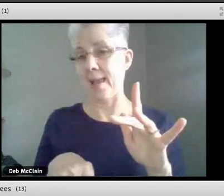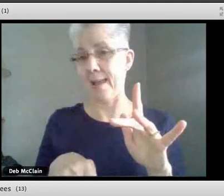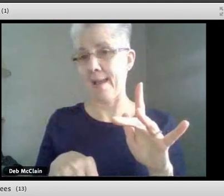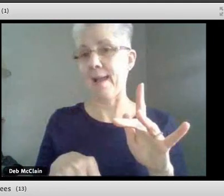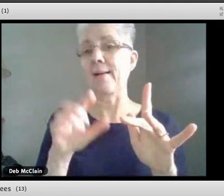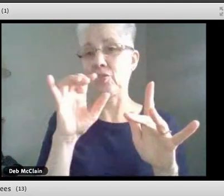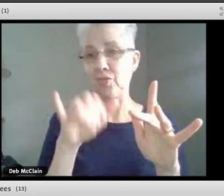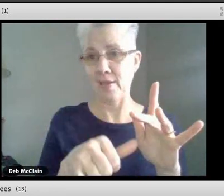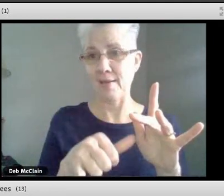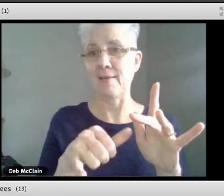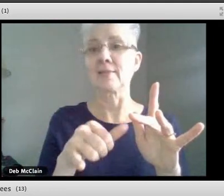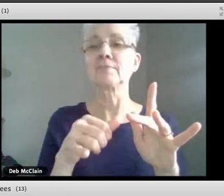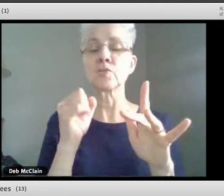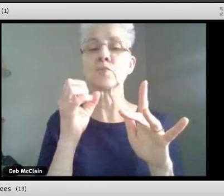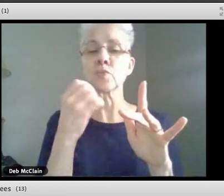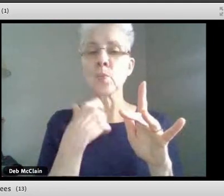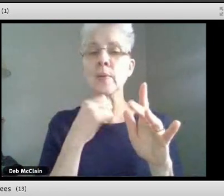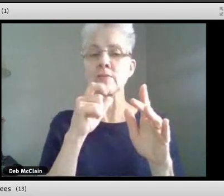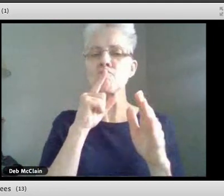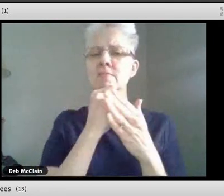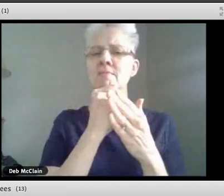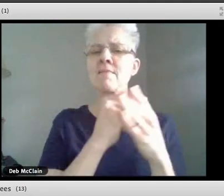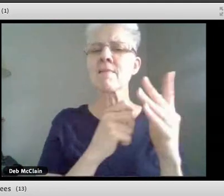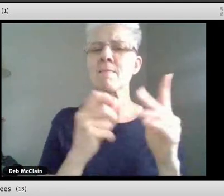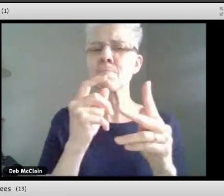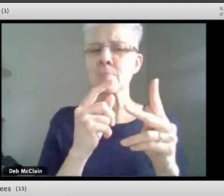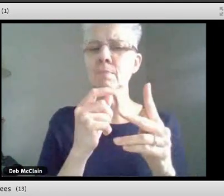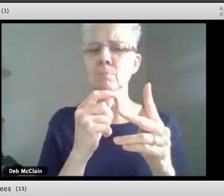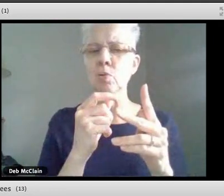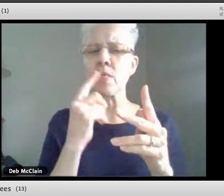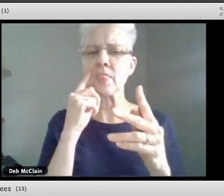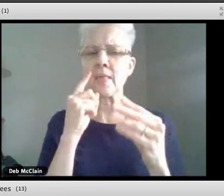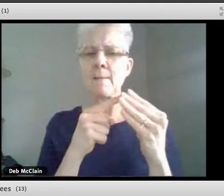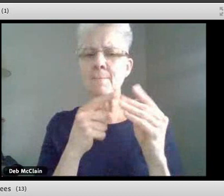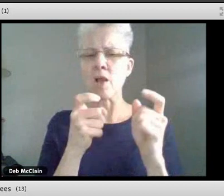So we can really help people and think about reframing accessibilities